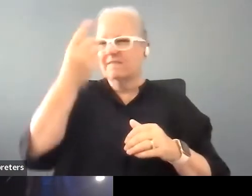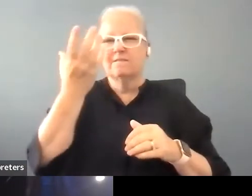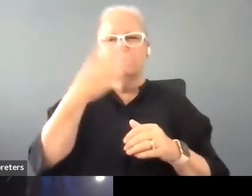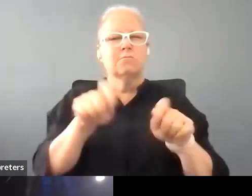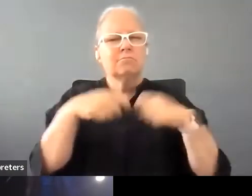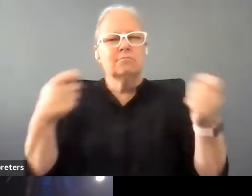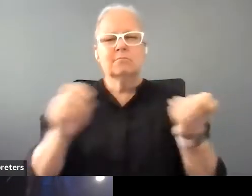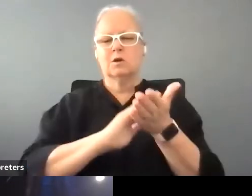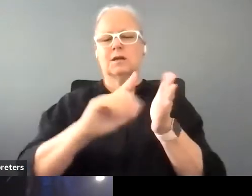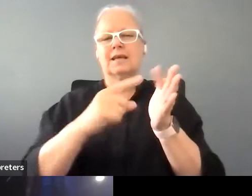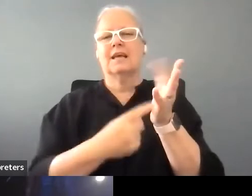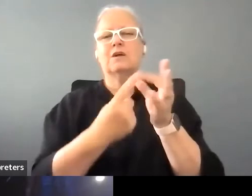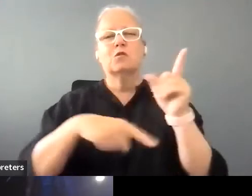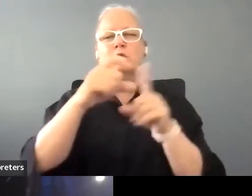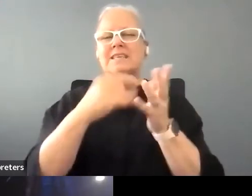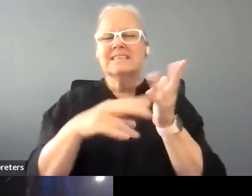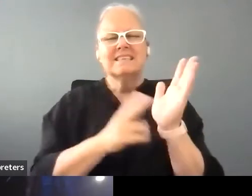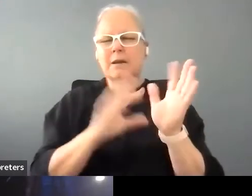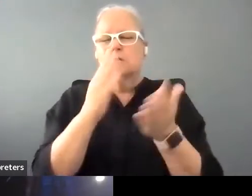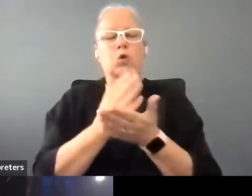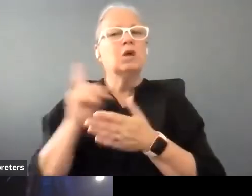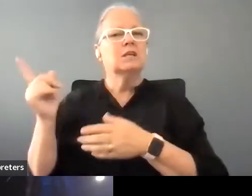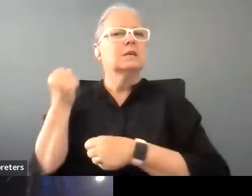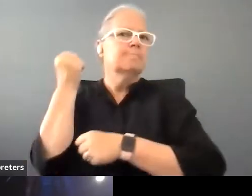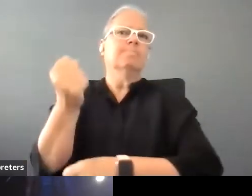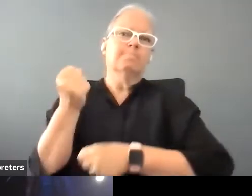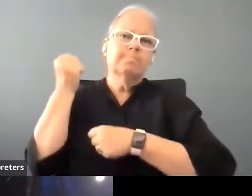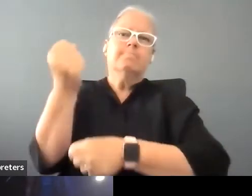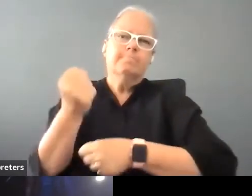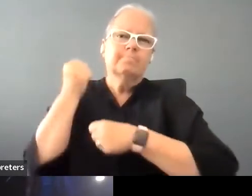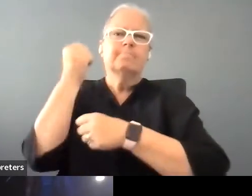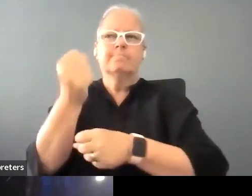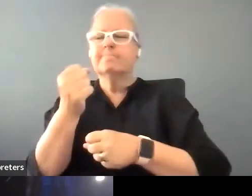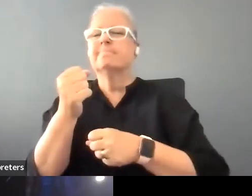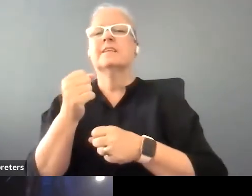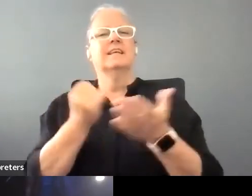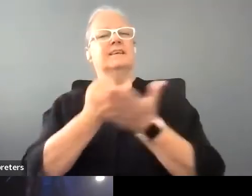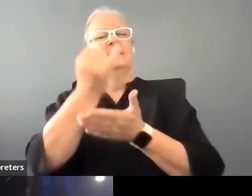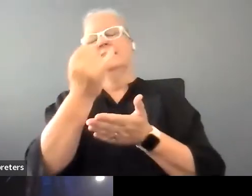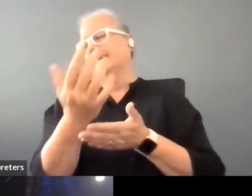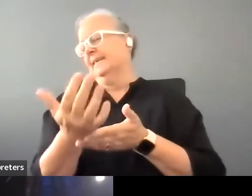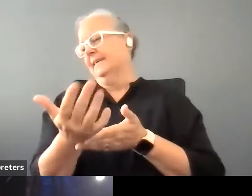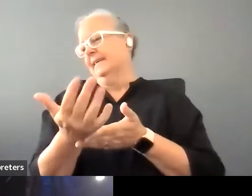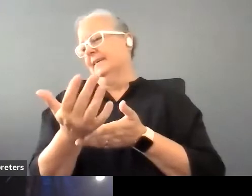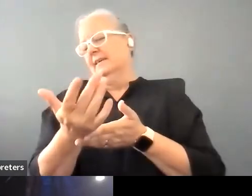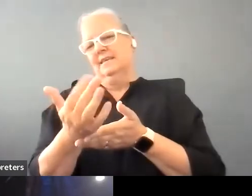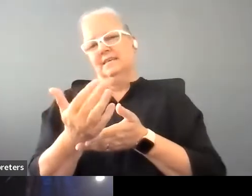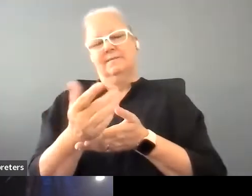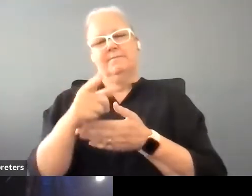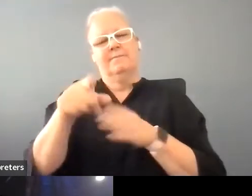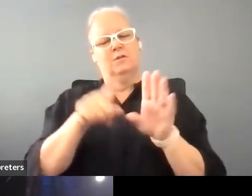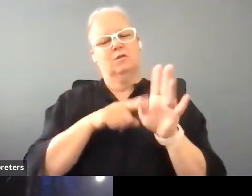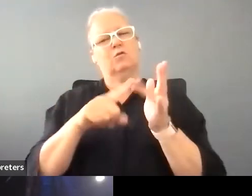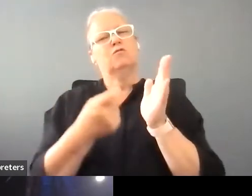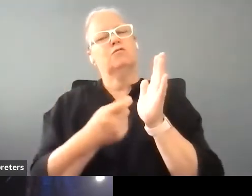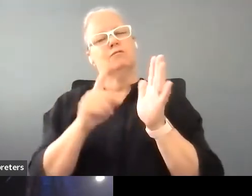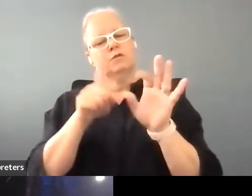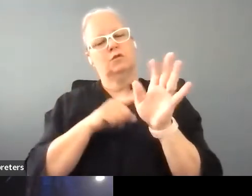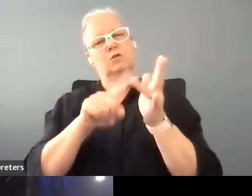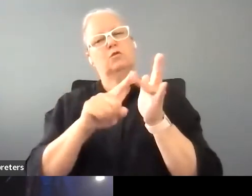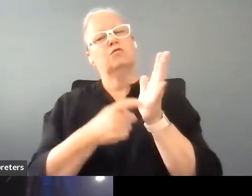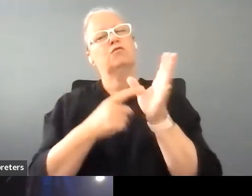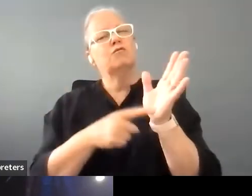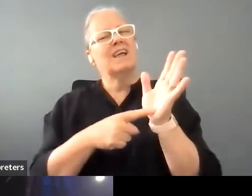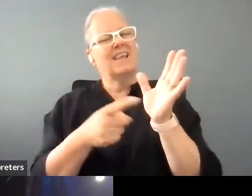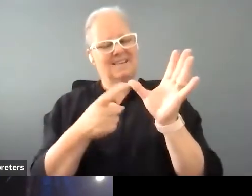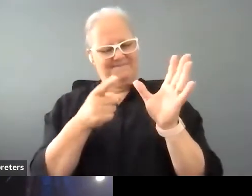where she had protested against the Yooralla, you know what what's it called the